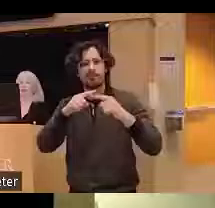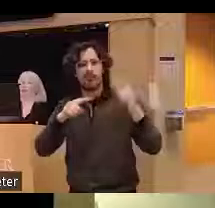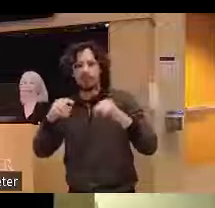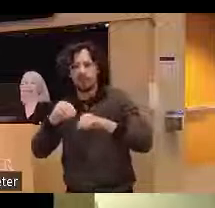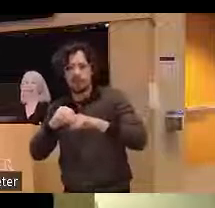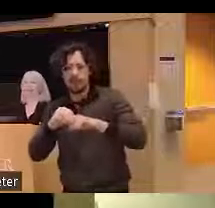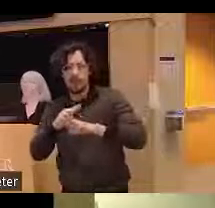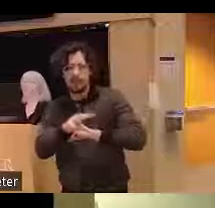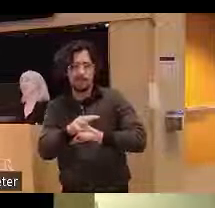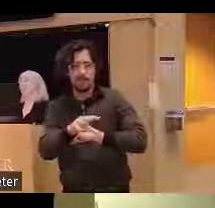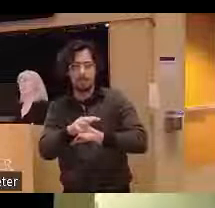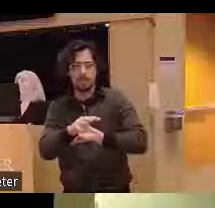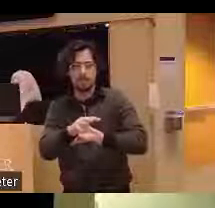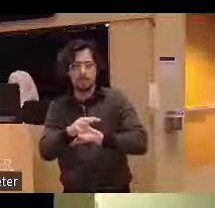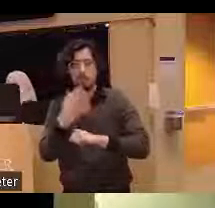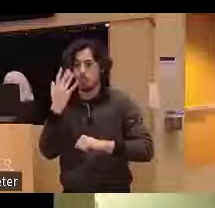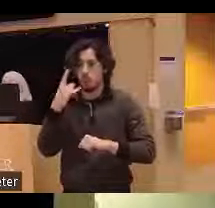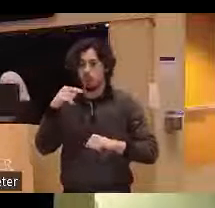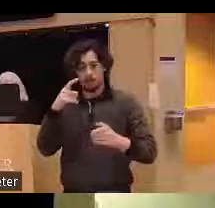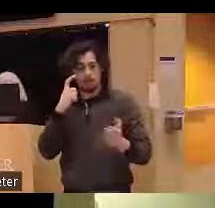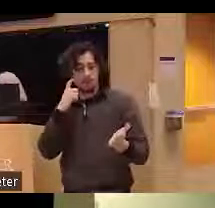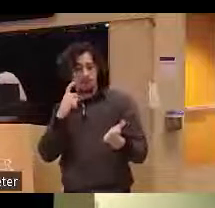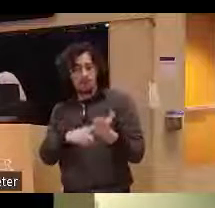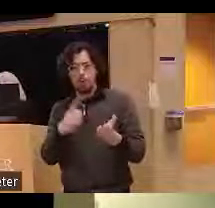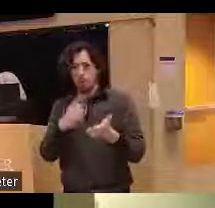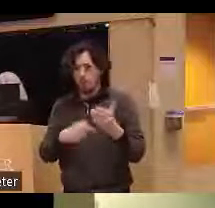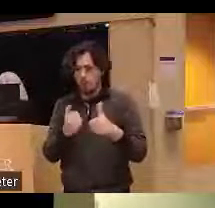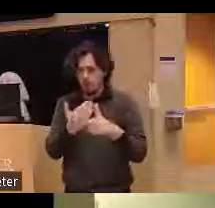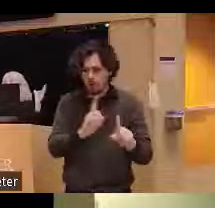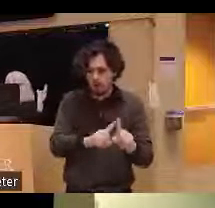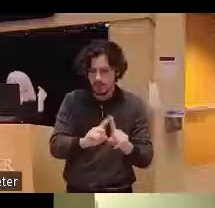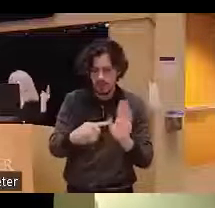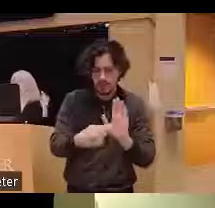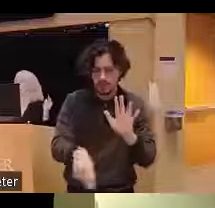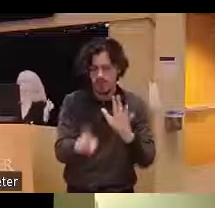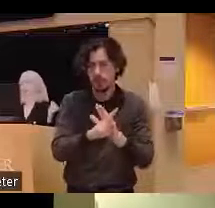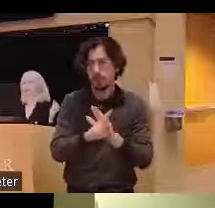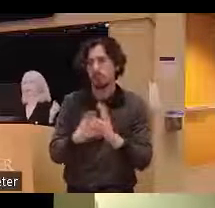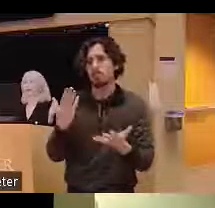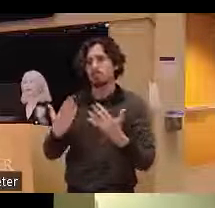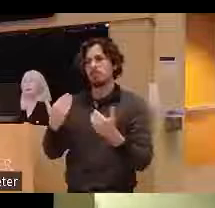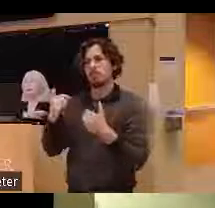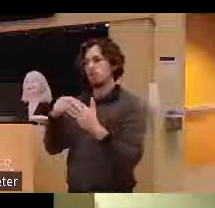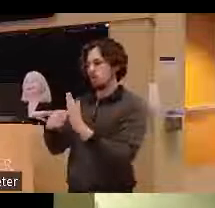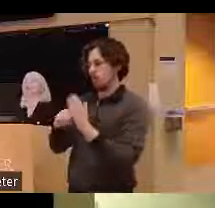pertain to the optimal treatment and our way of finding the influential variant was just sort of